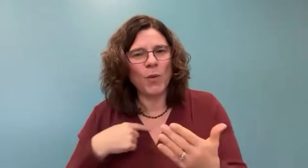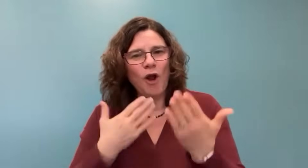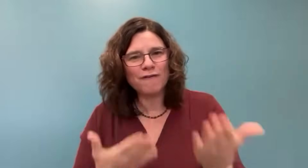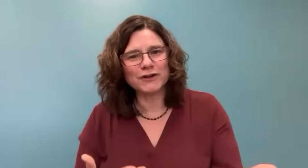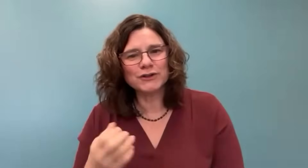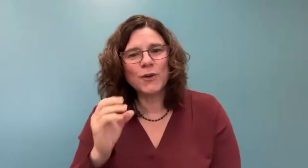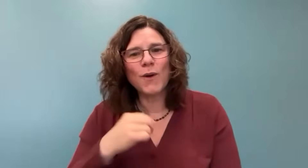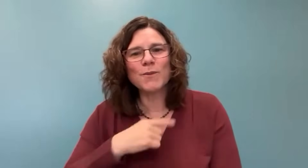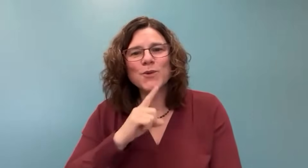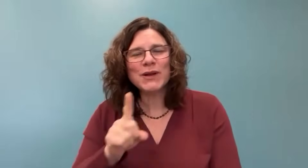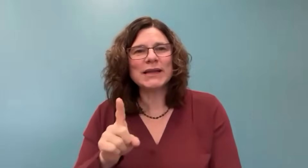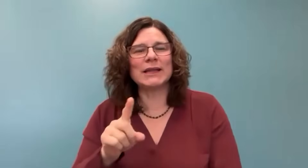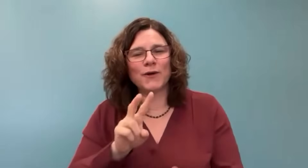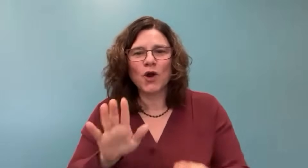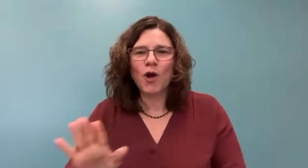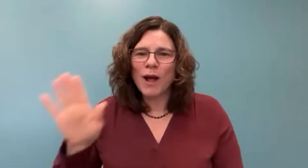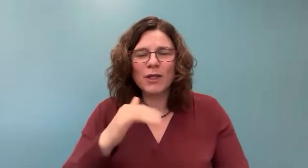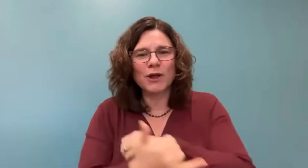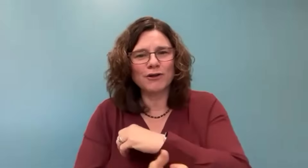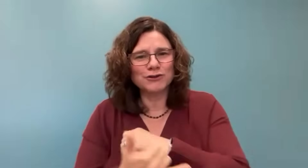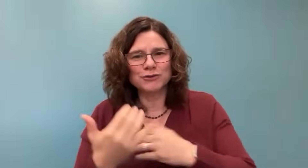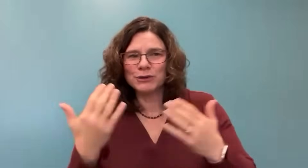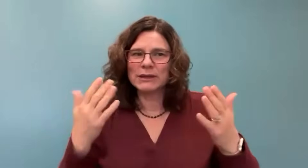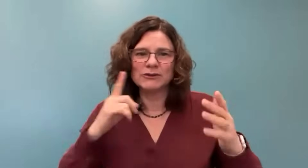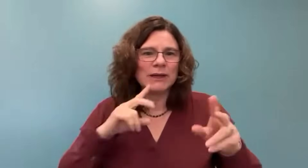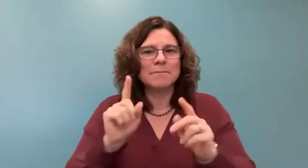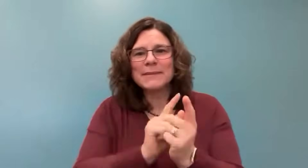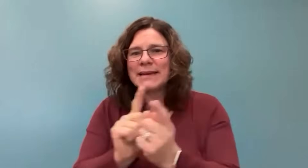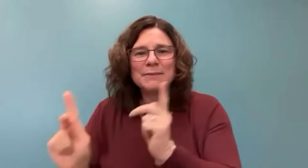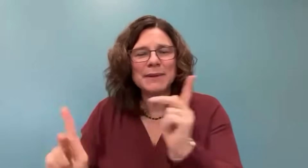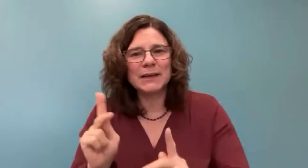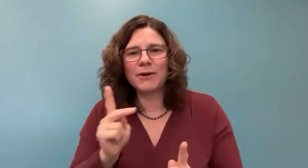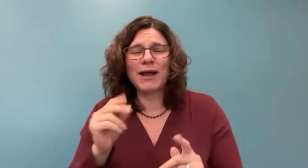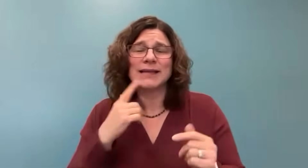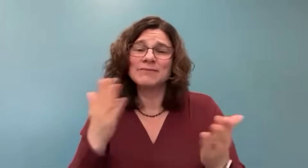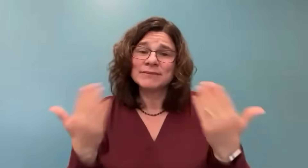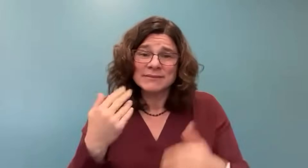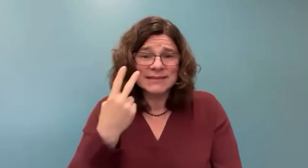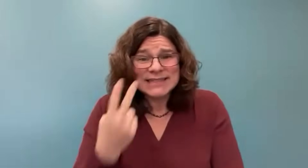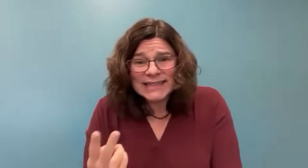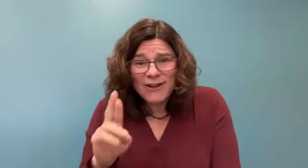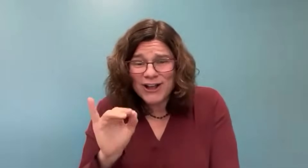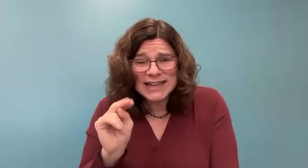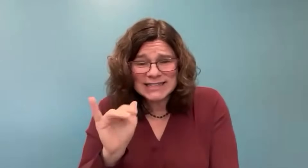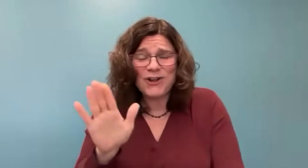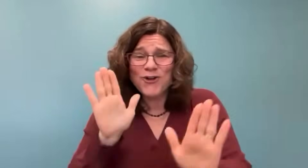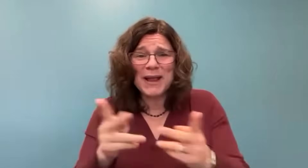and see what we have to offer. I’m really looking forward to going all over the country and meeting people and telling them to come and see RIT/NTID.